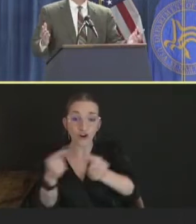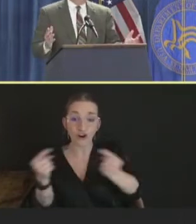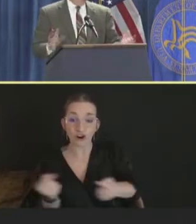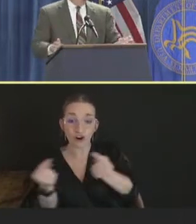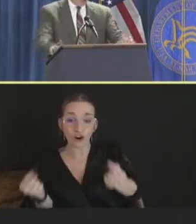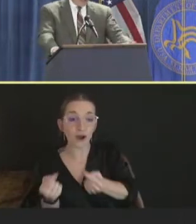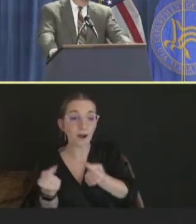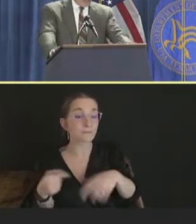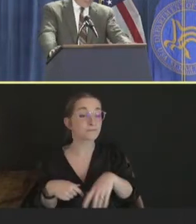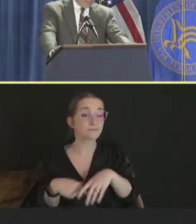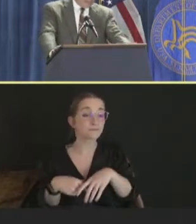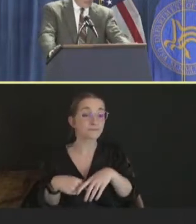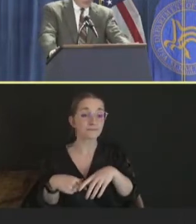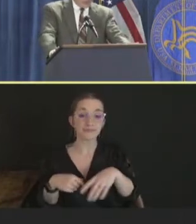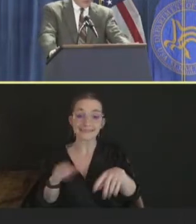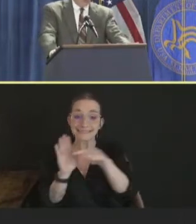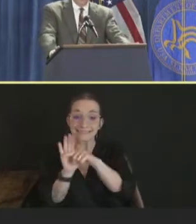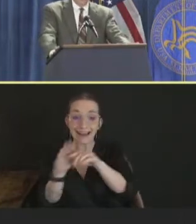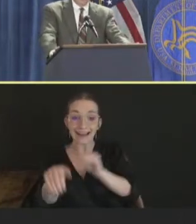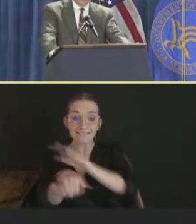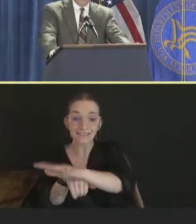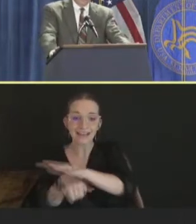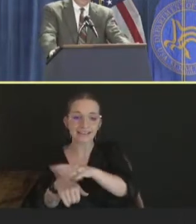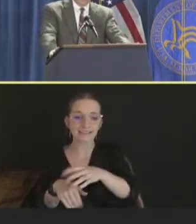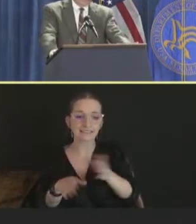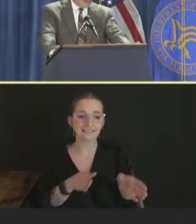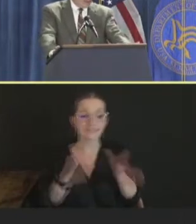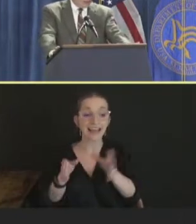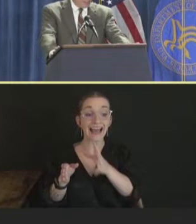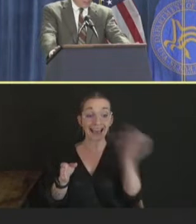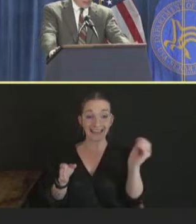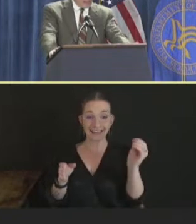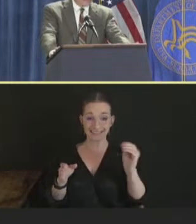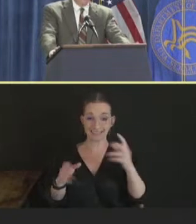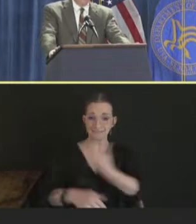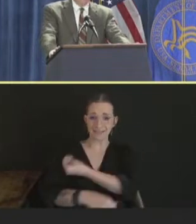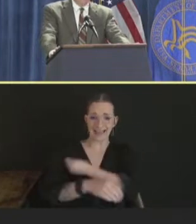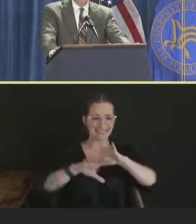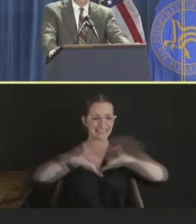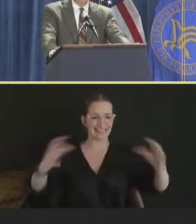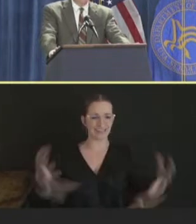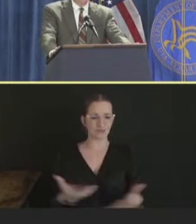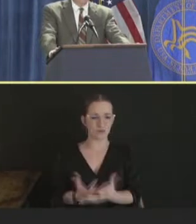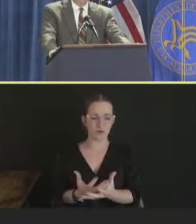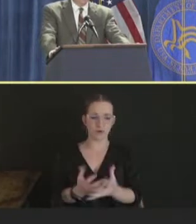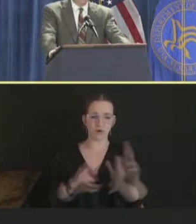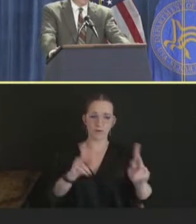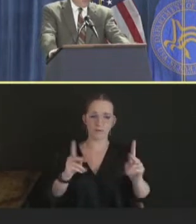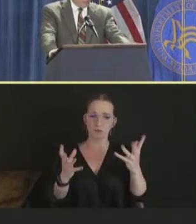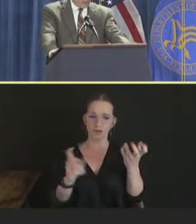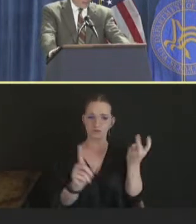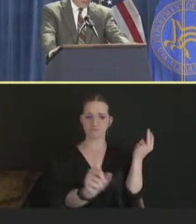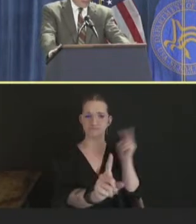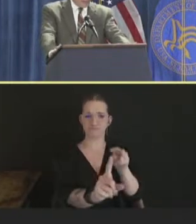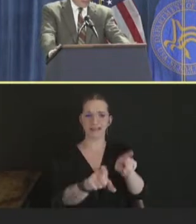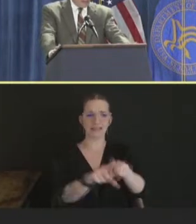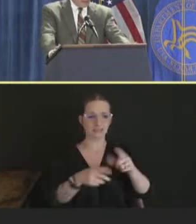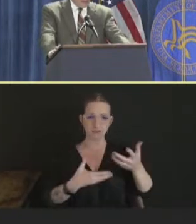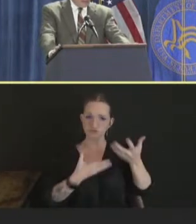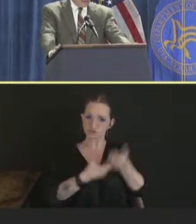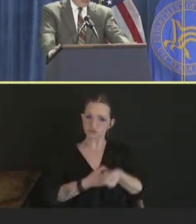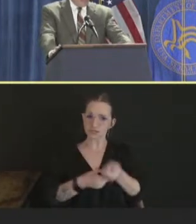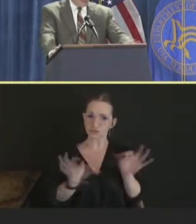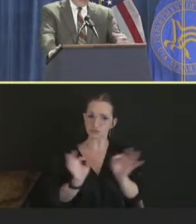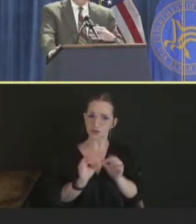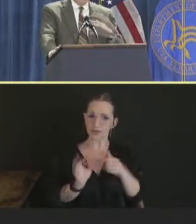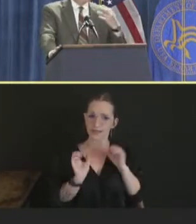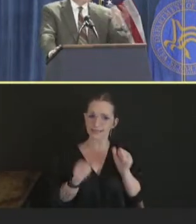whole as being a trustworthy endeavor and people's attitudes about that, really include